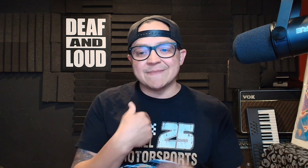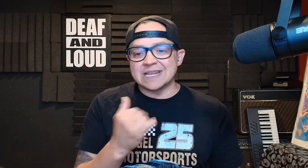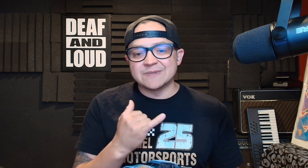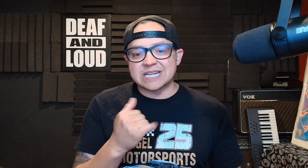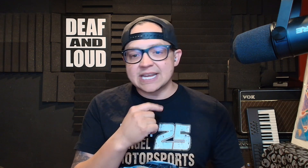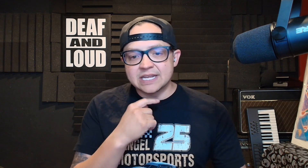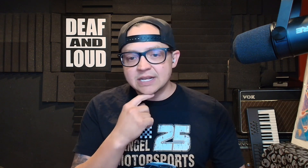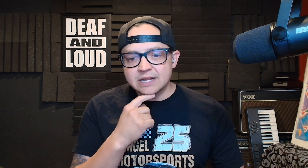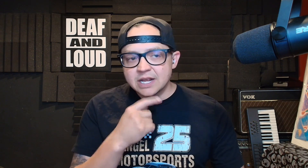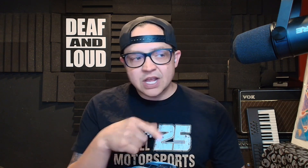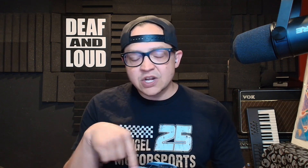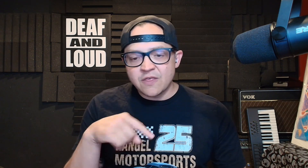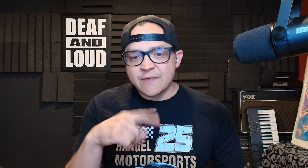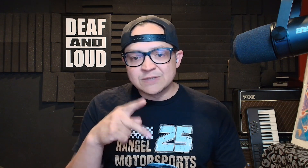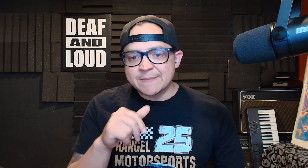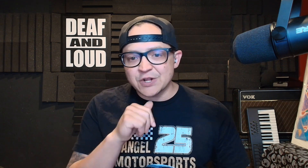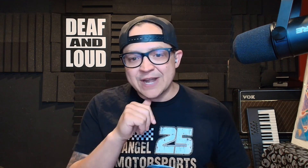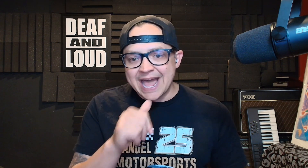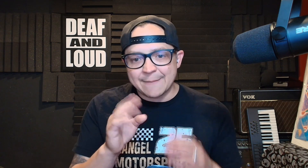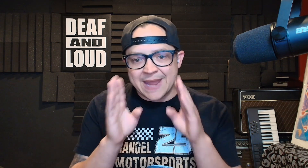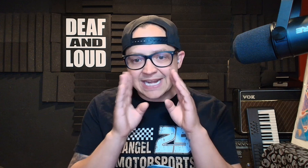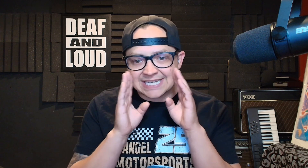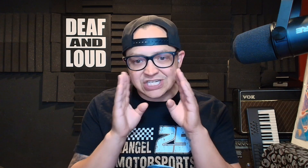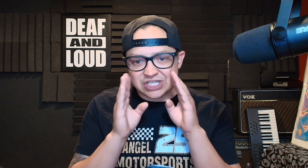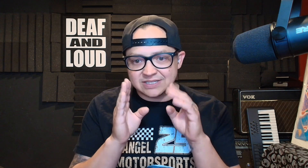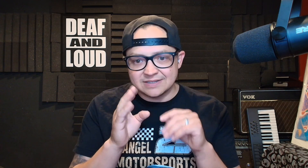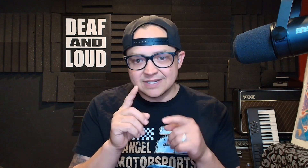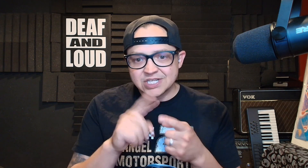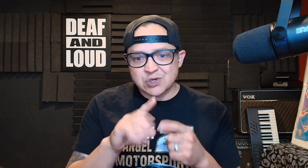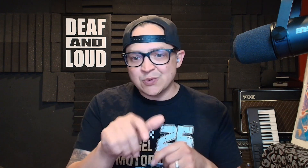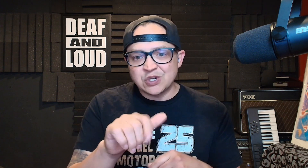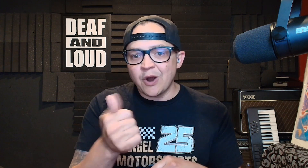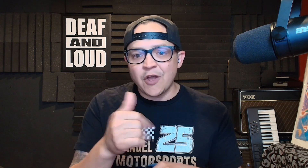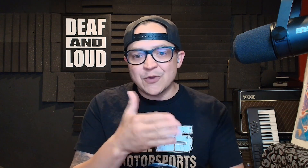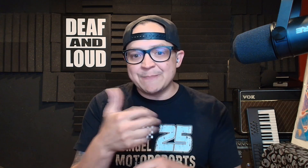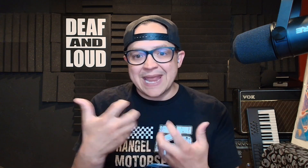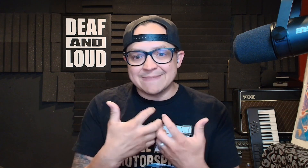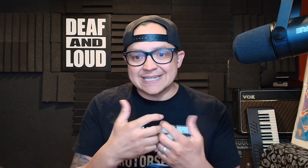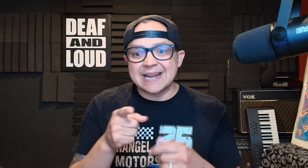me and he was like, you know, "Those people are not paying attention to your other bandmates.